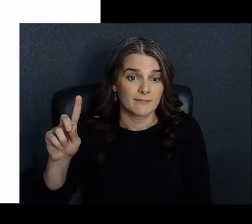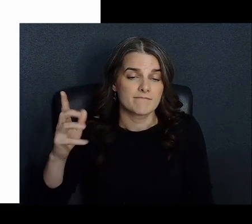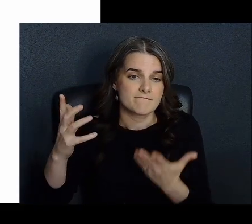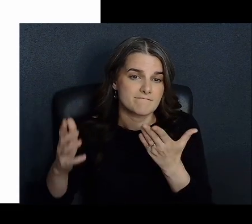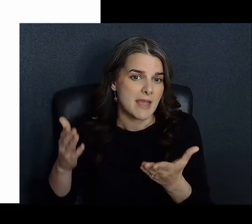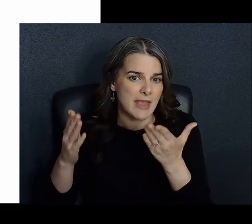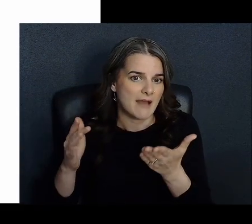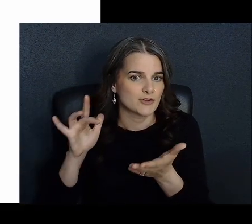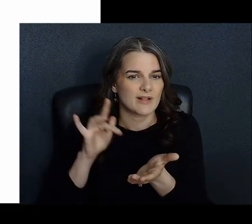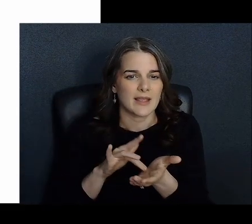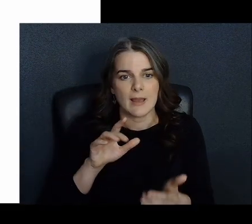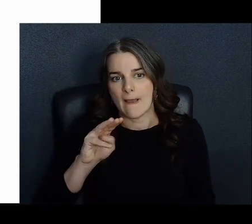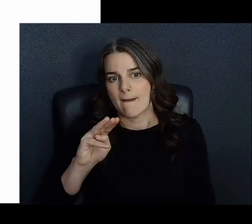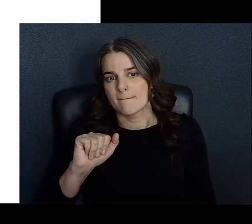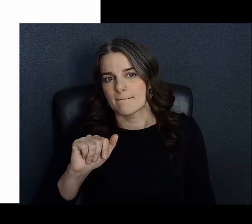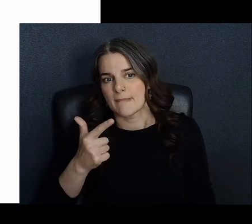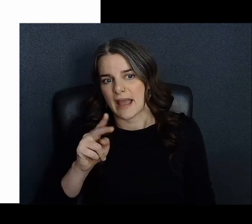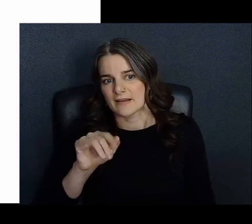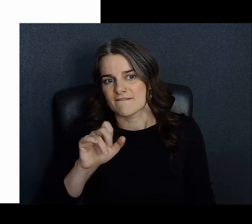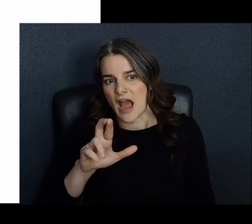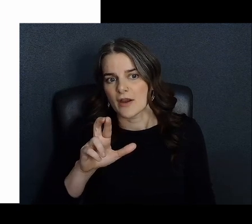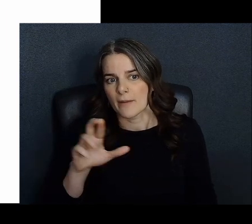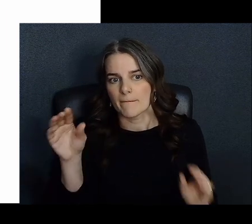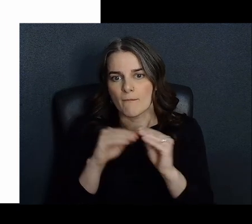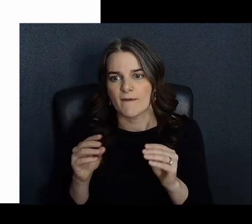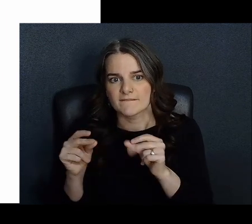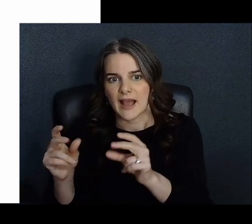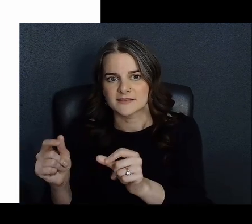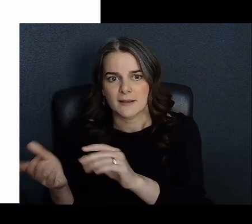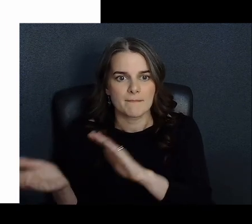than they would have to do so on a Zoom on an iPad or an iPhone.